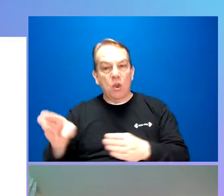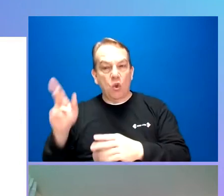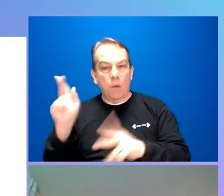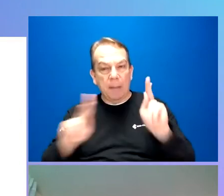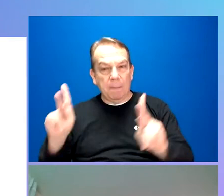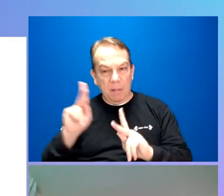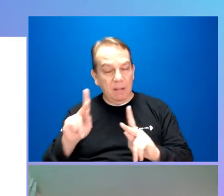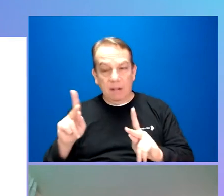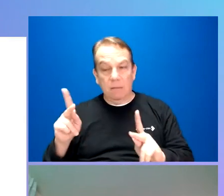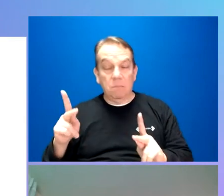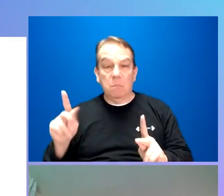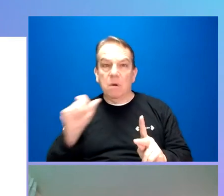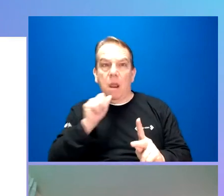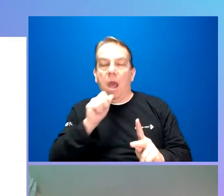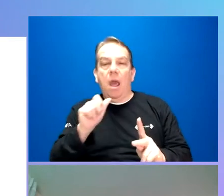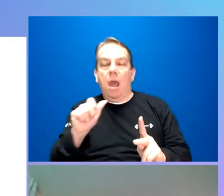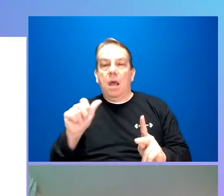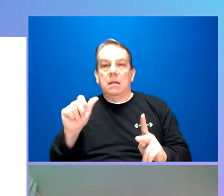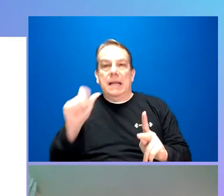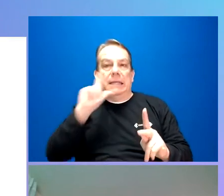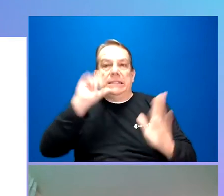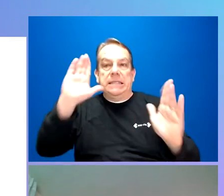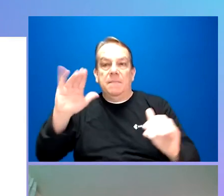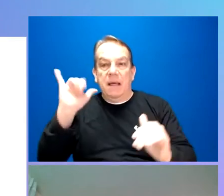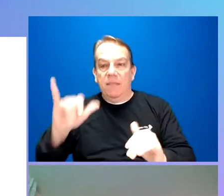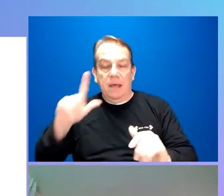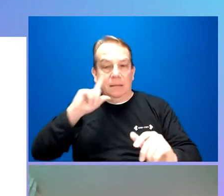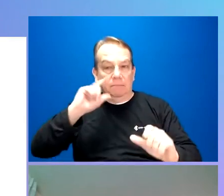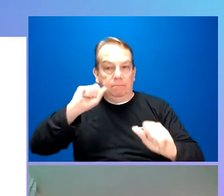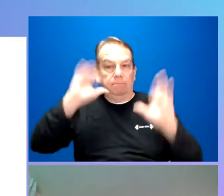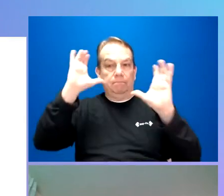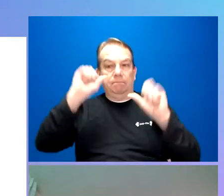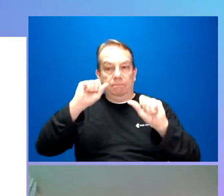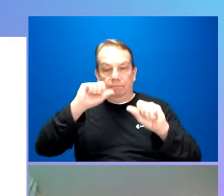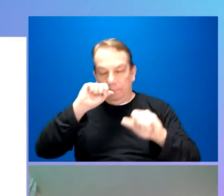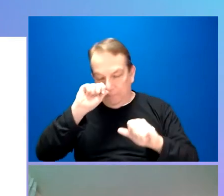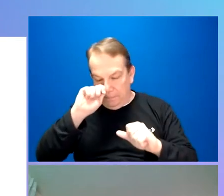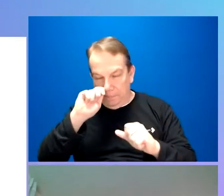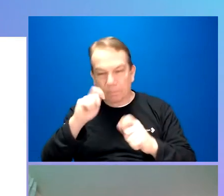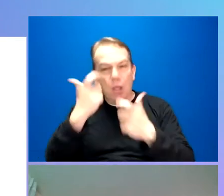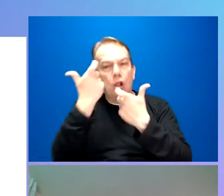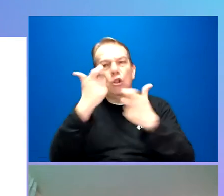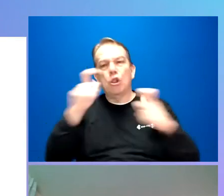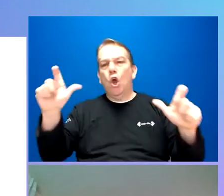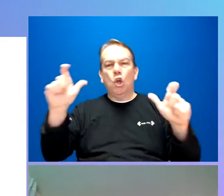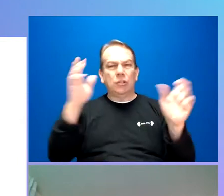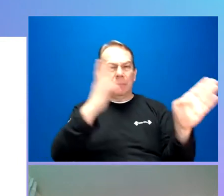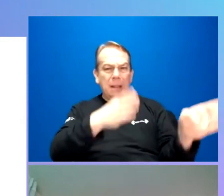sets. No Definitely not. Uh, these these were, you know, large scale, uh, virtual